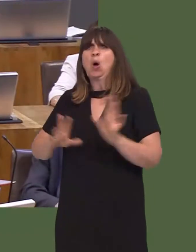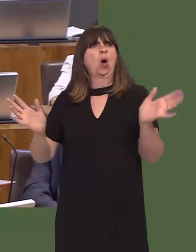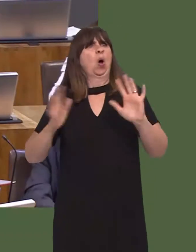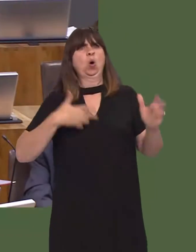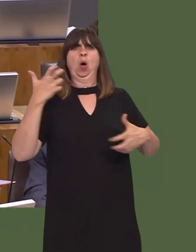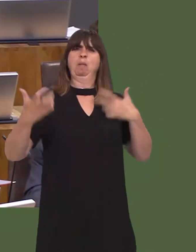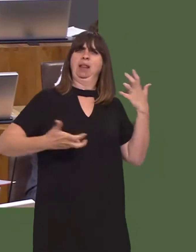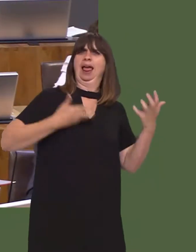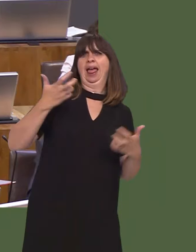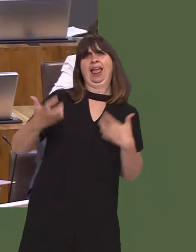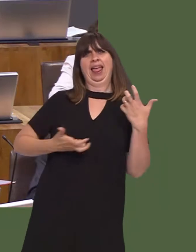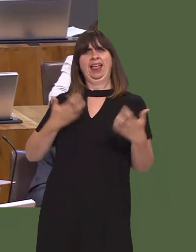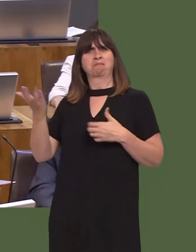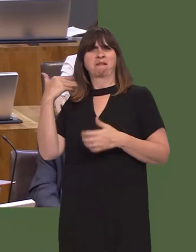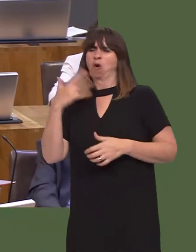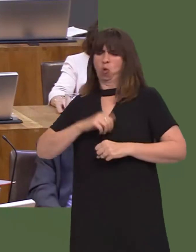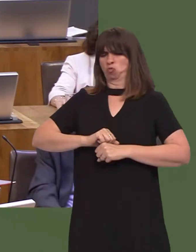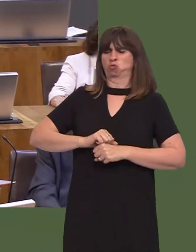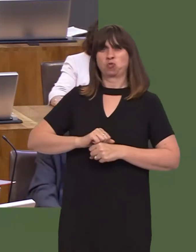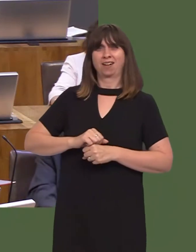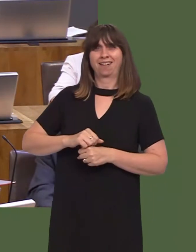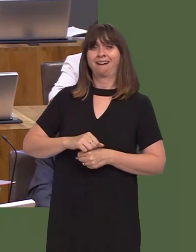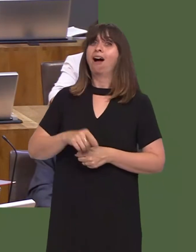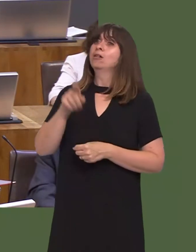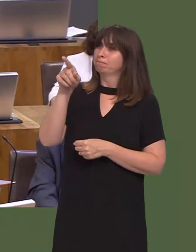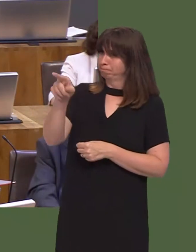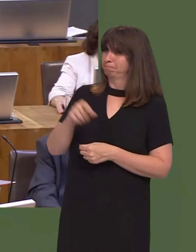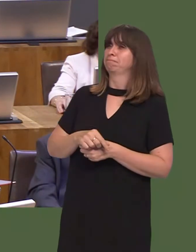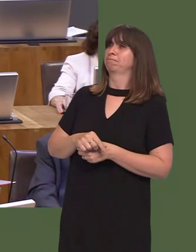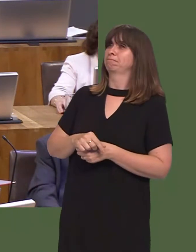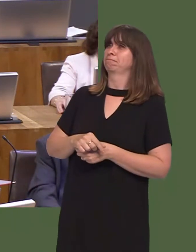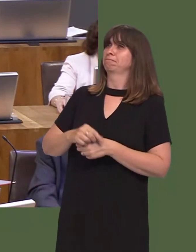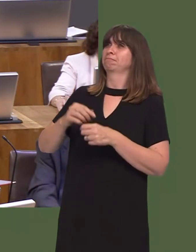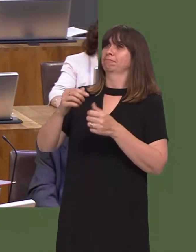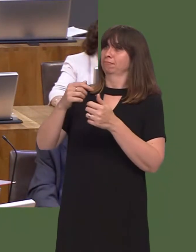welcome that statement. They were complaining about it. I sense the Memberís enthusiasm,